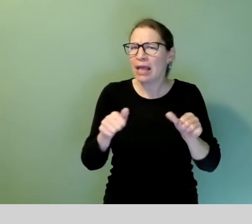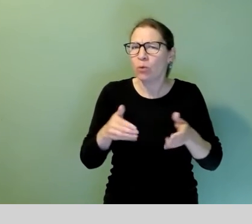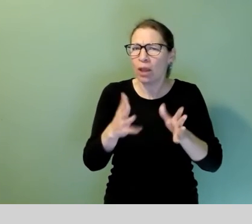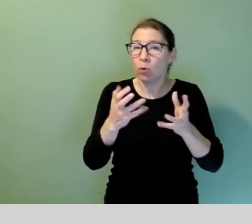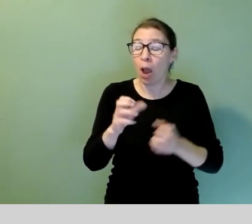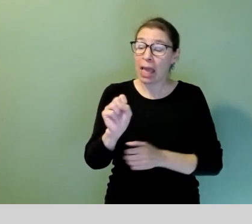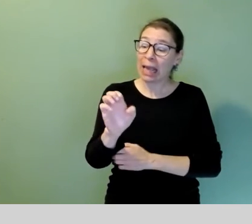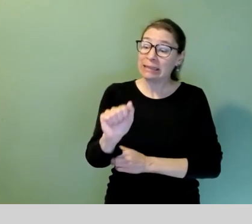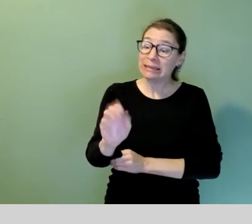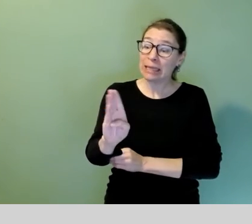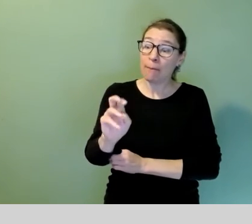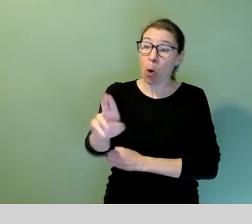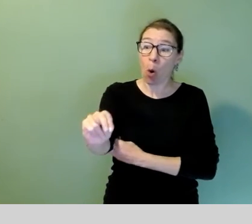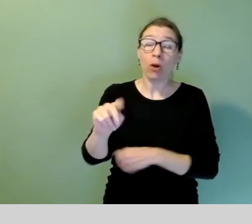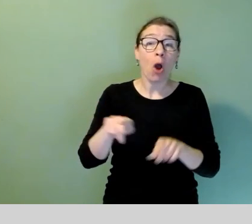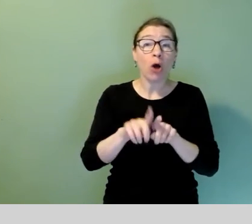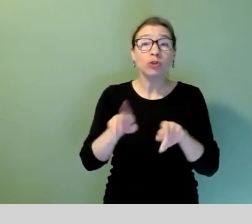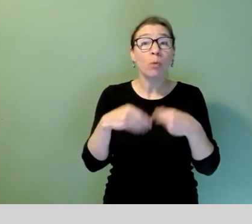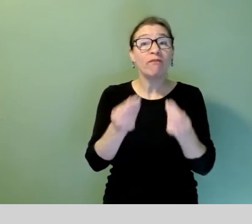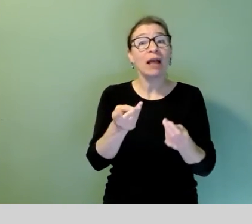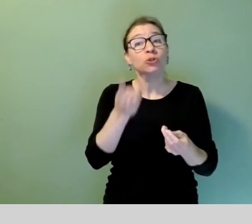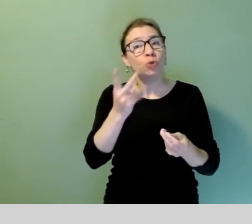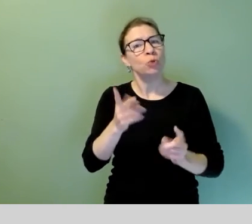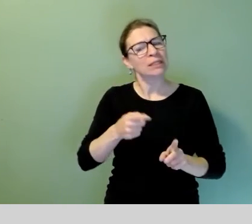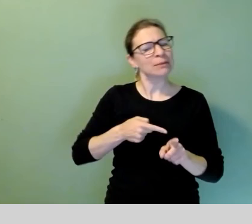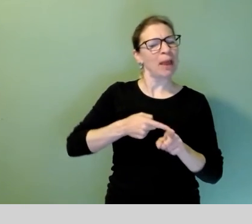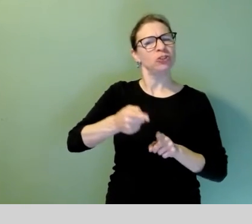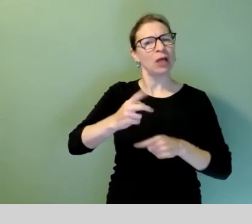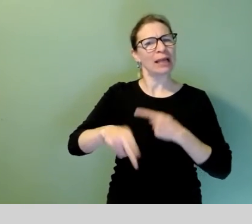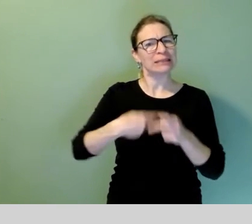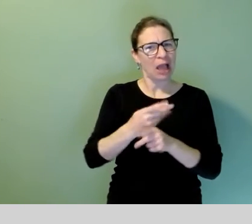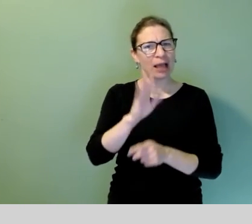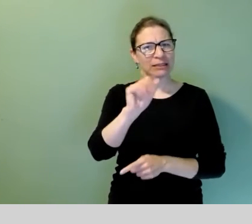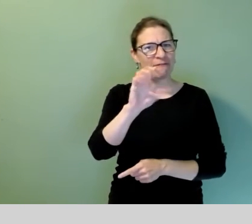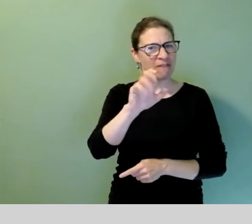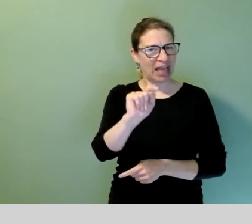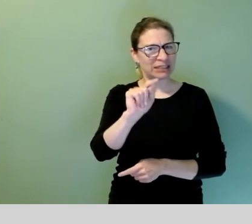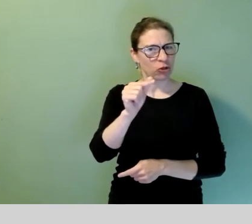Seaborn also provides two specialized versions of FacetGrid.